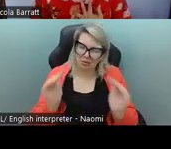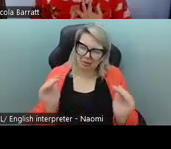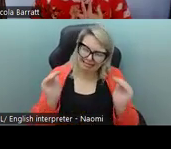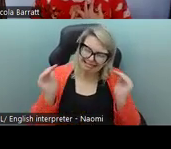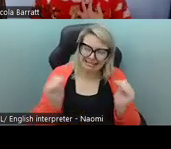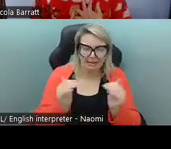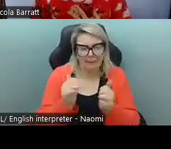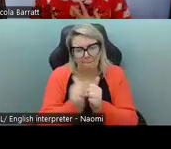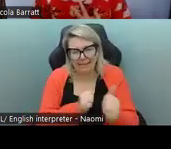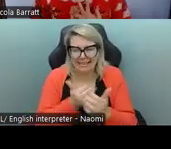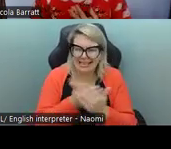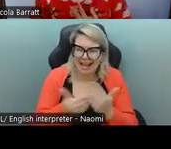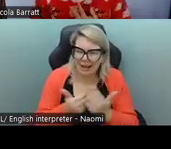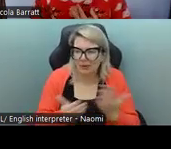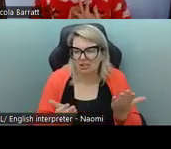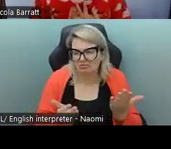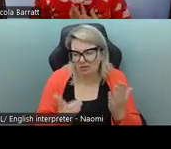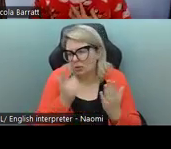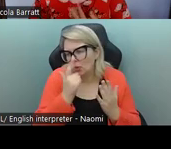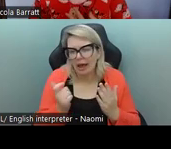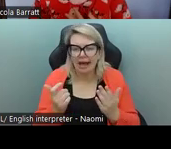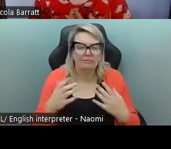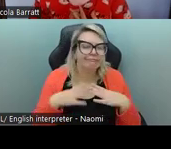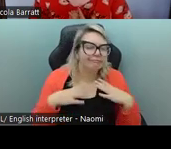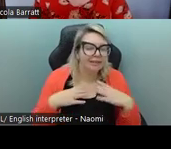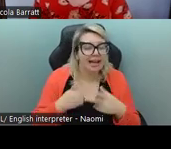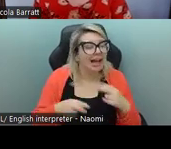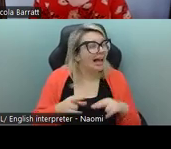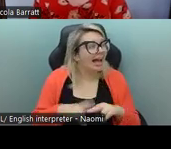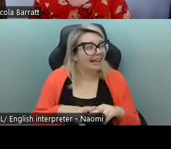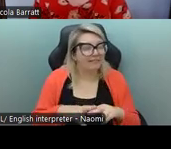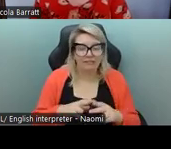The more clear and approachable your post is, the more people are likely to engage with it.